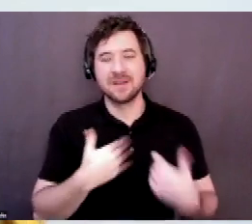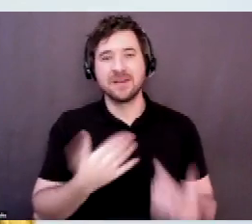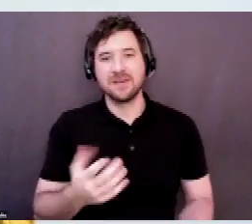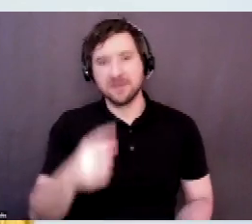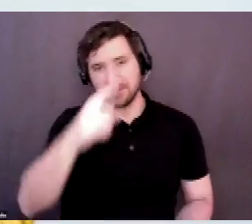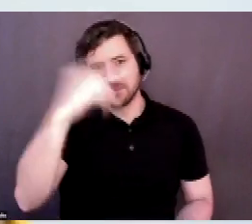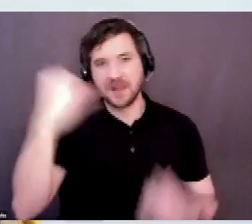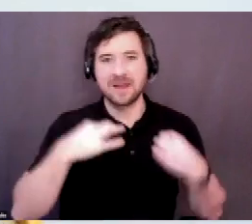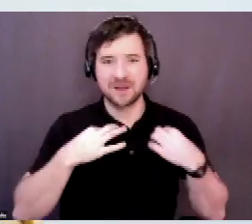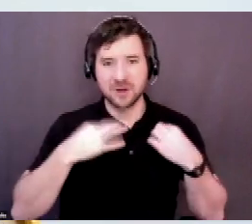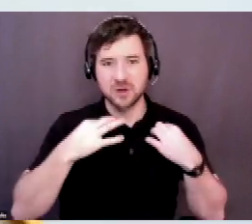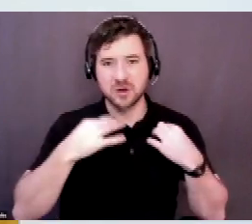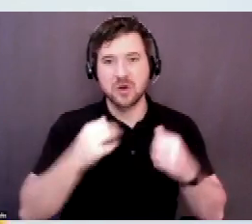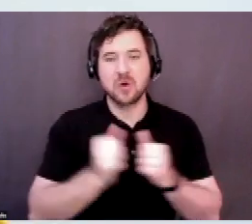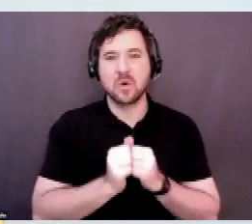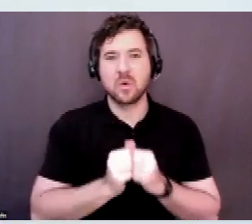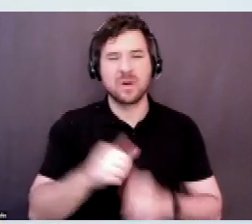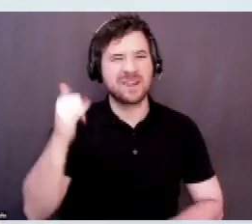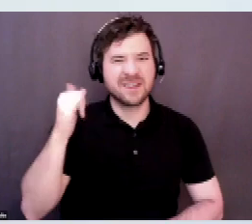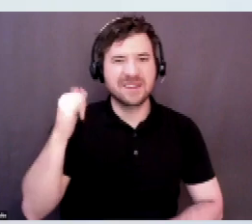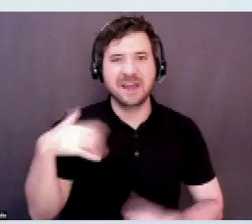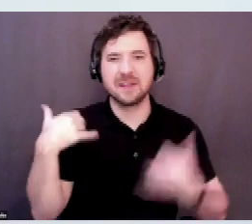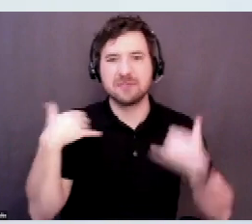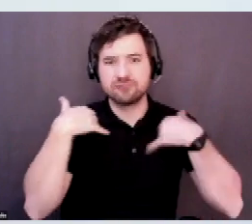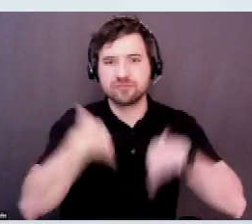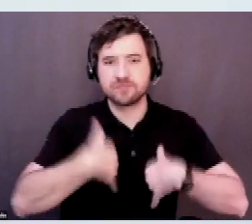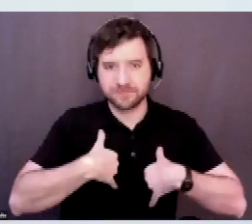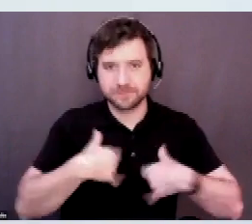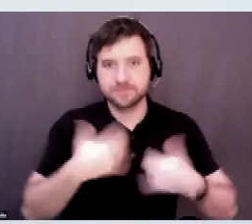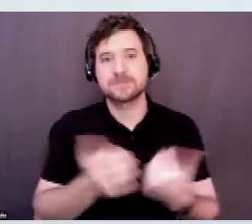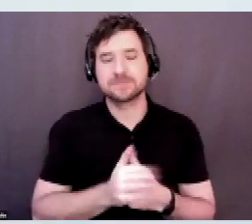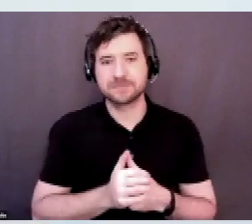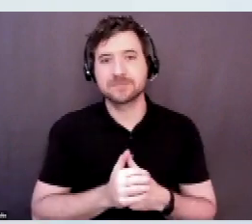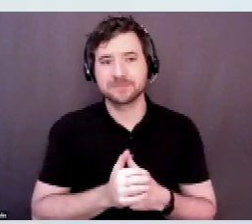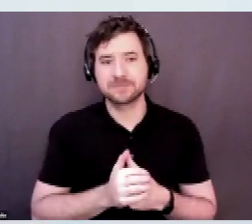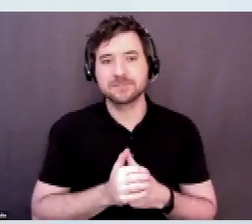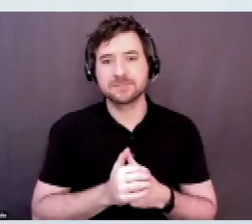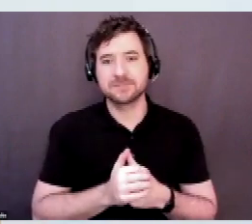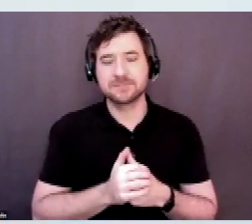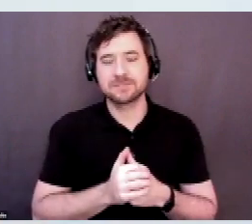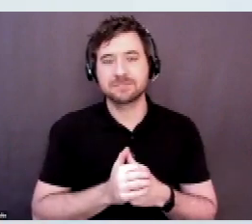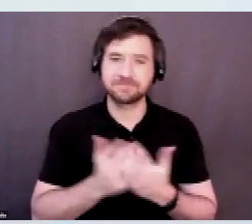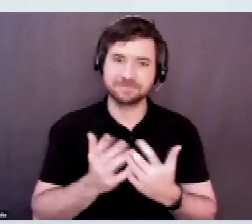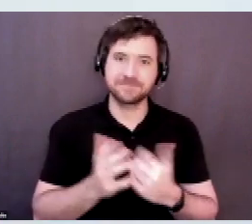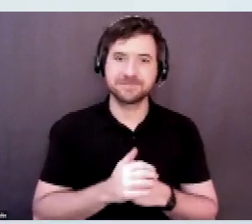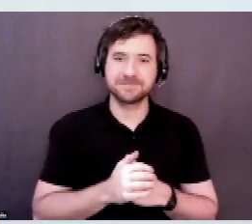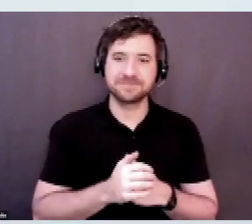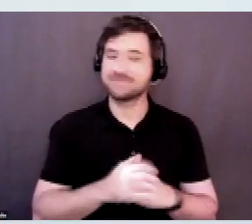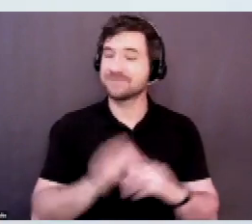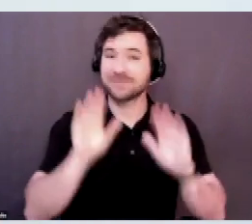a goldish yellow blazer over, but great to be here.